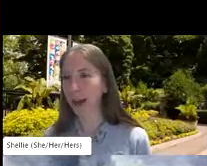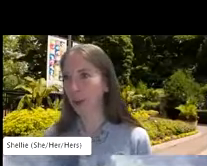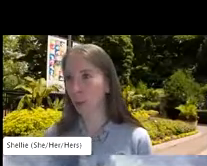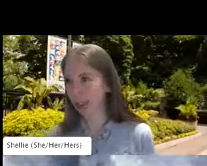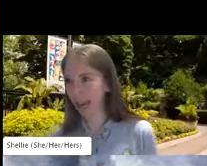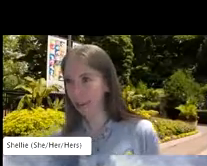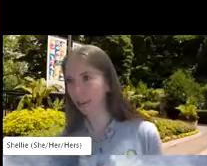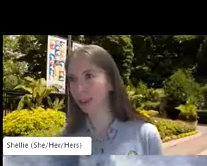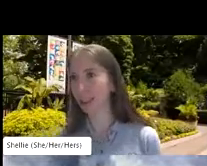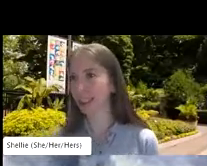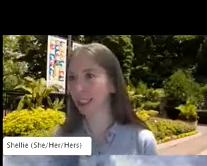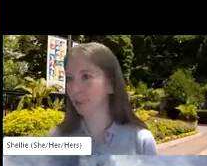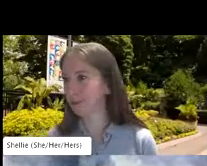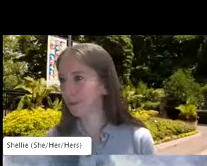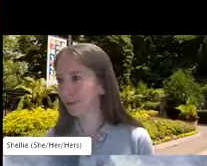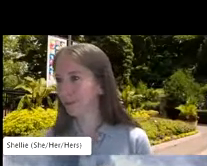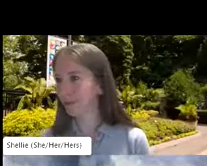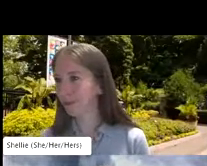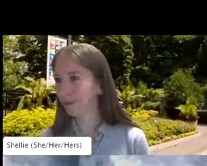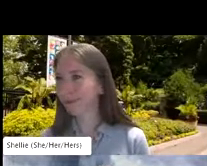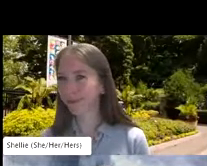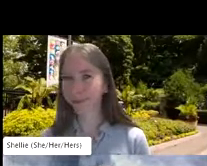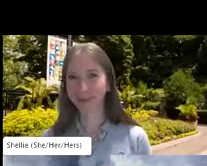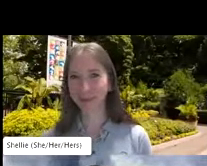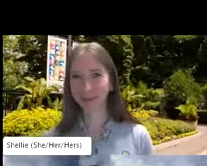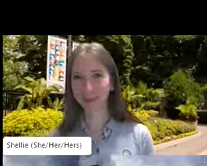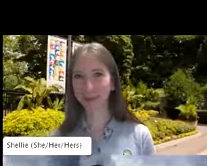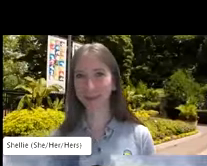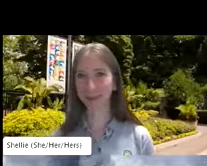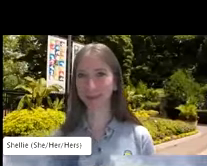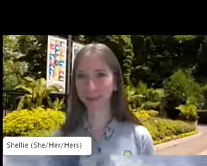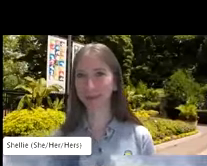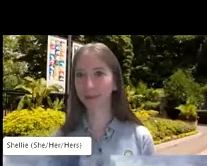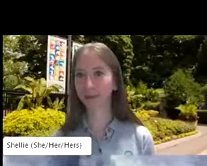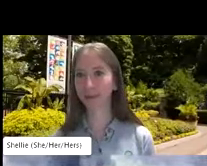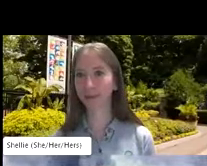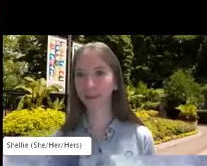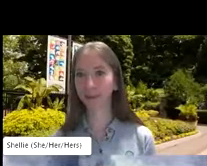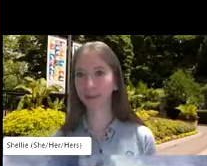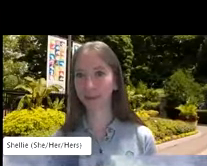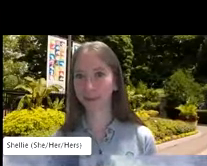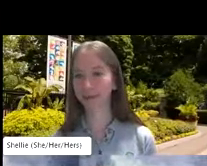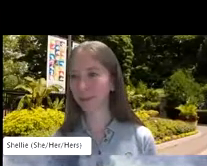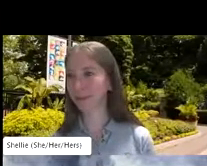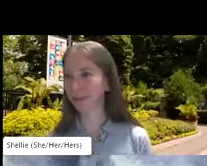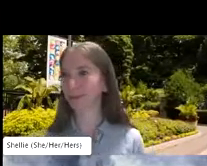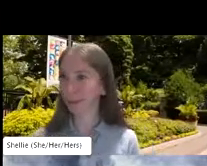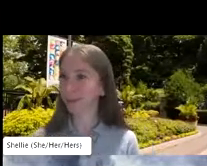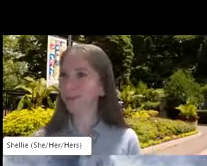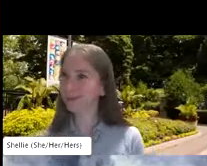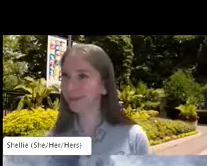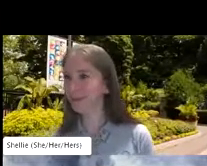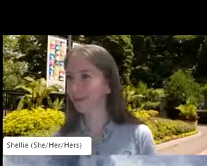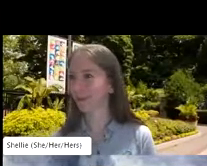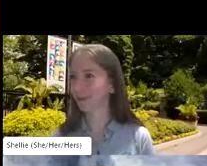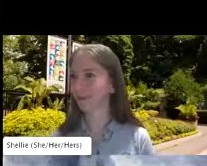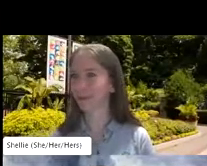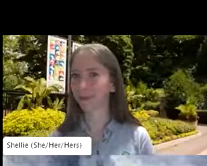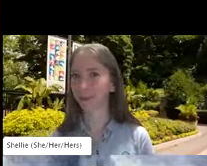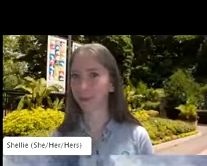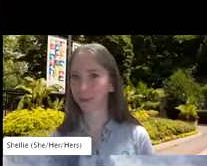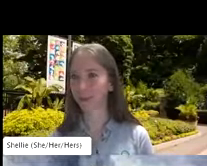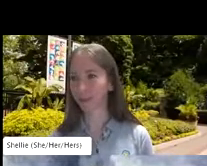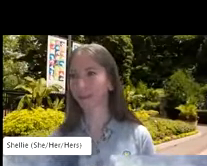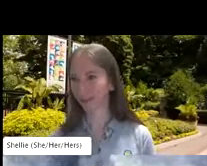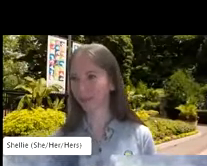and its capabilities. >>Allie: yeah so the code—it can do a wide variety of things. I use code from all over